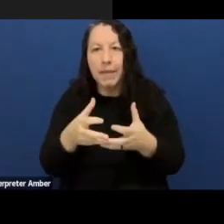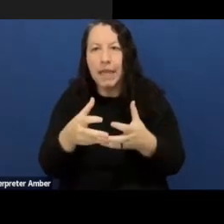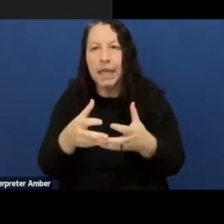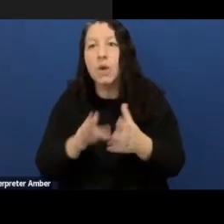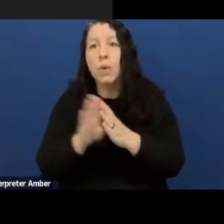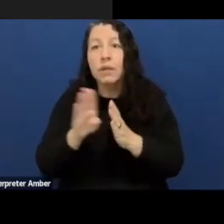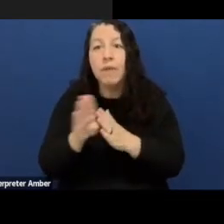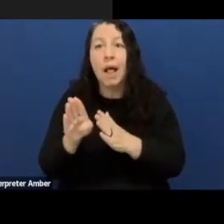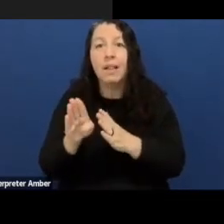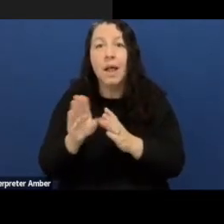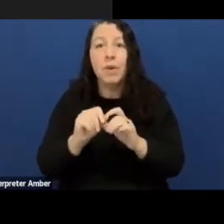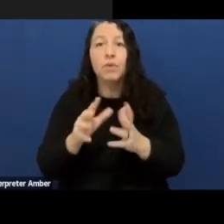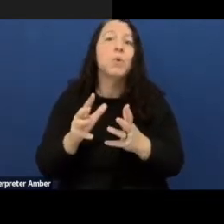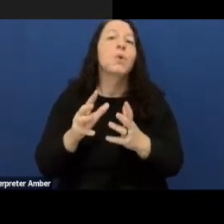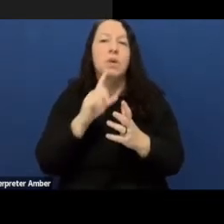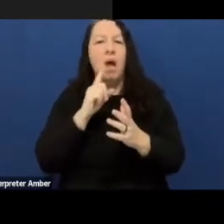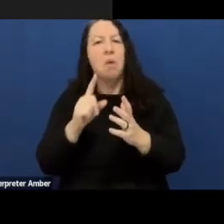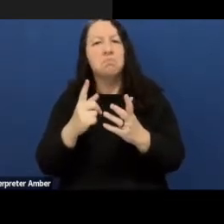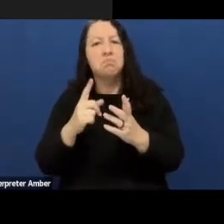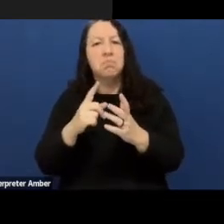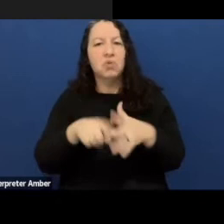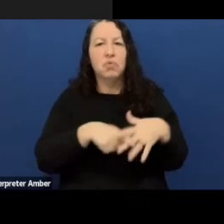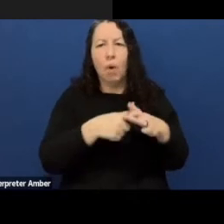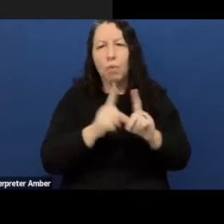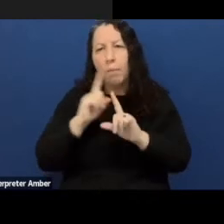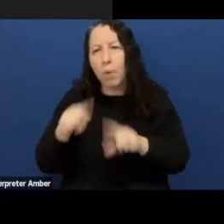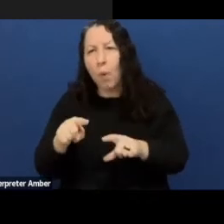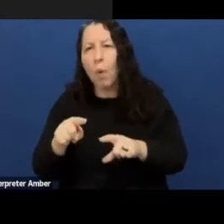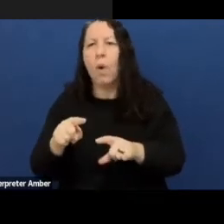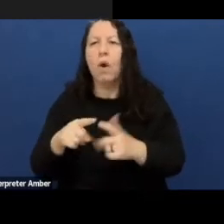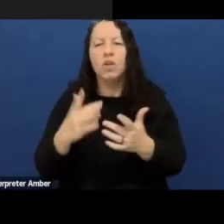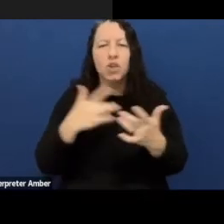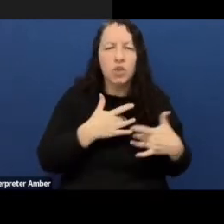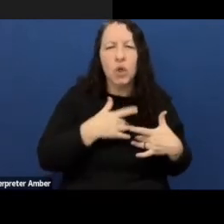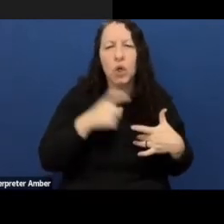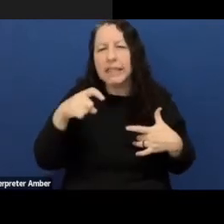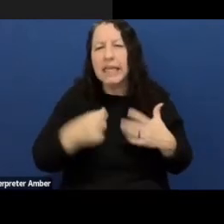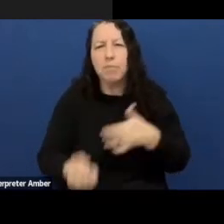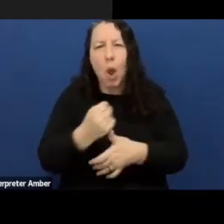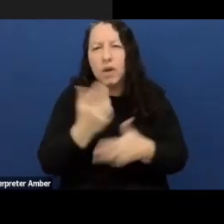impacts of COVID 19. Develop and will develop and distribute a report featuring a baseline